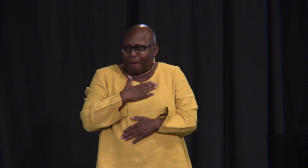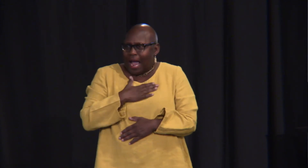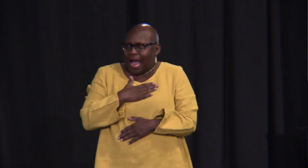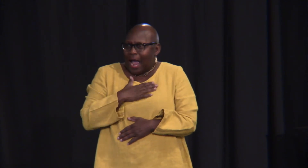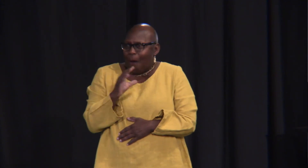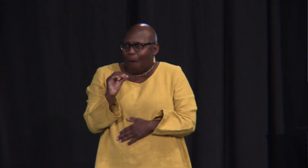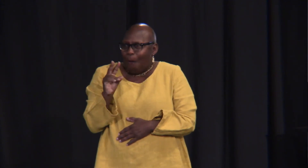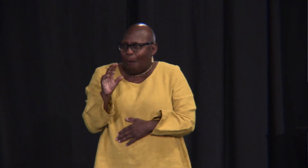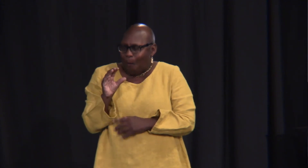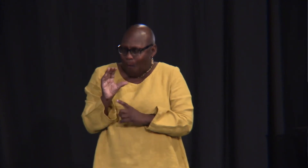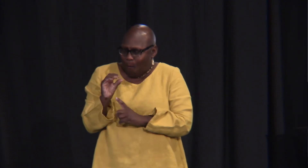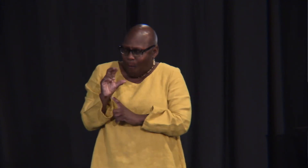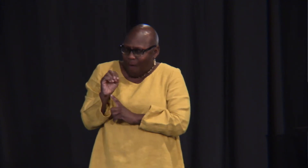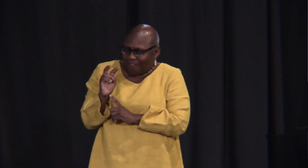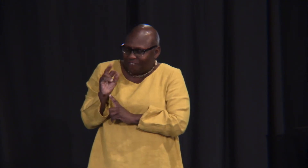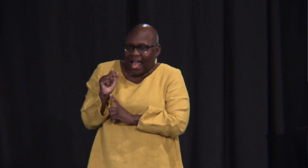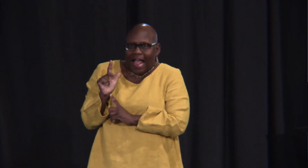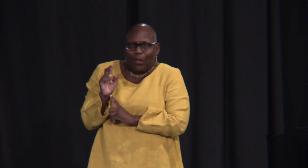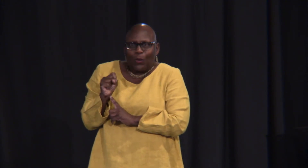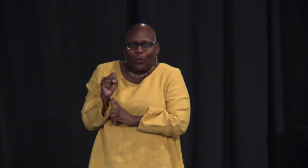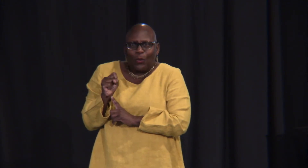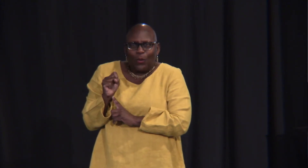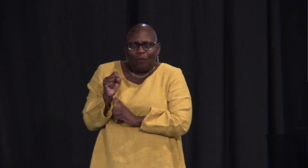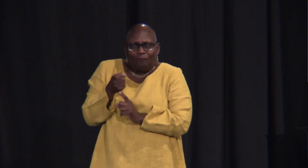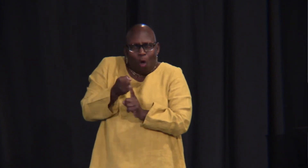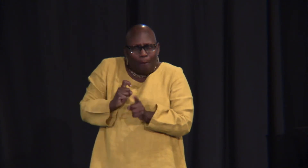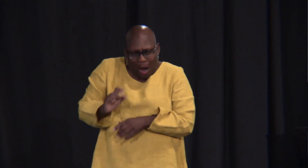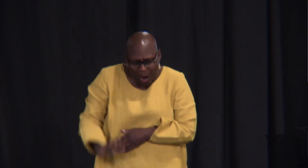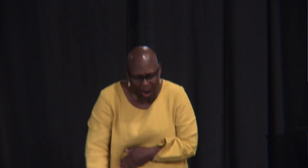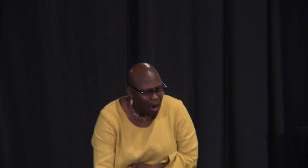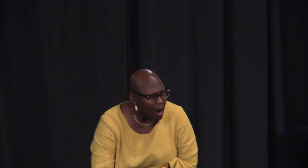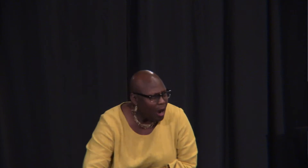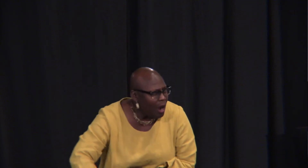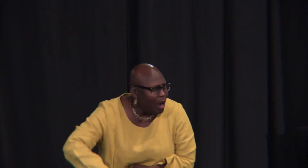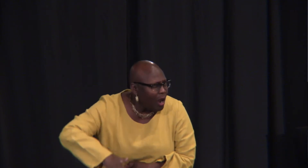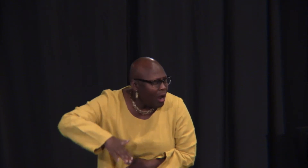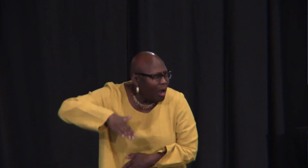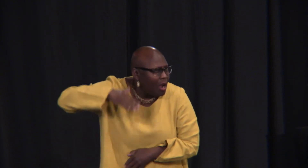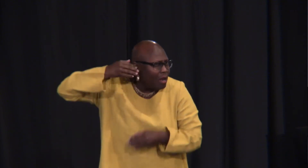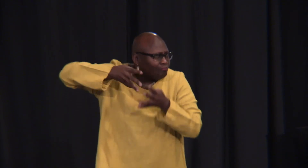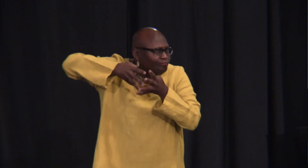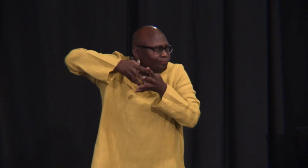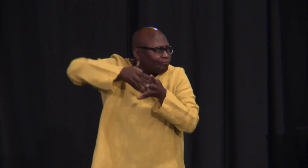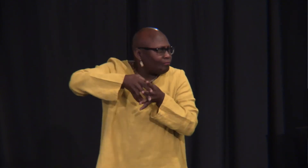Even without the blame game involved, some of you will be triggered by some of